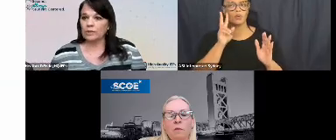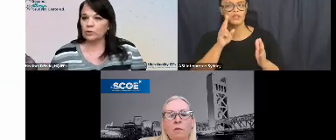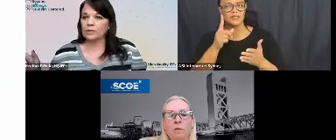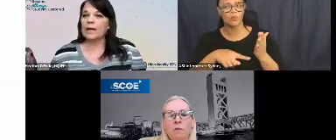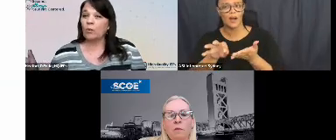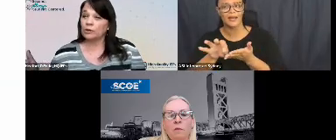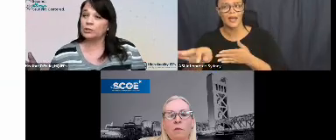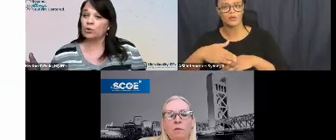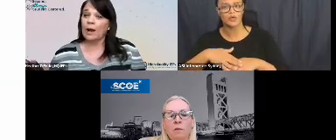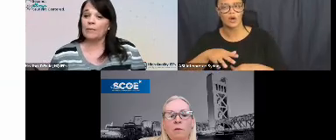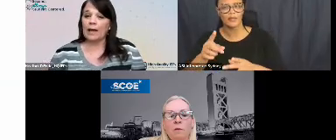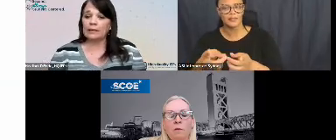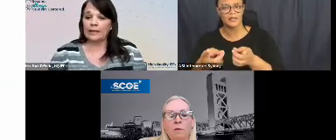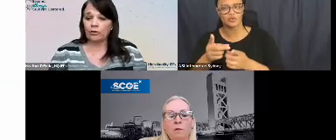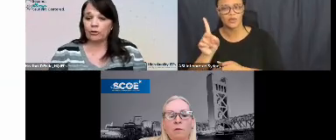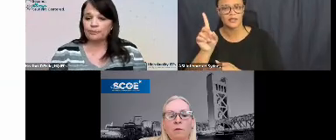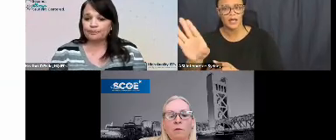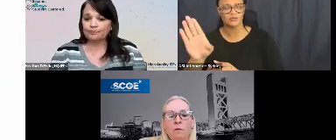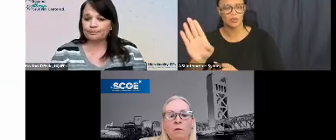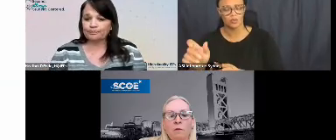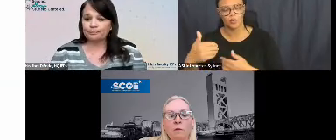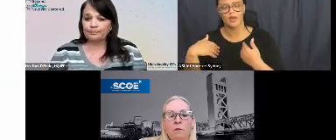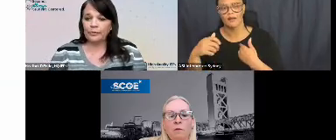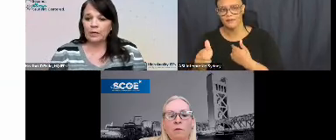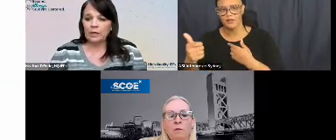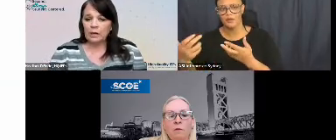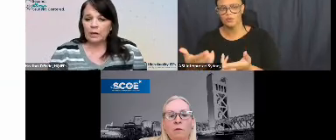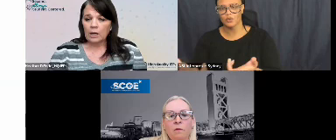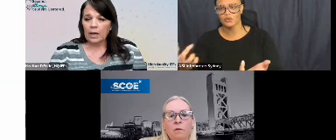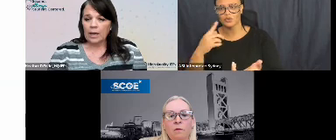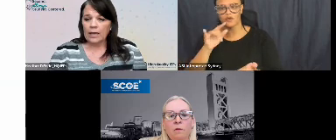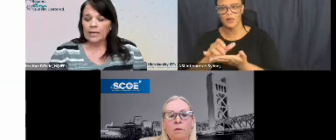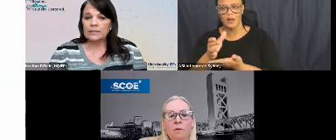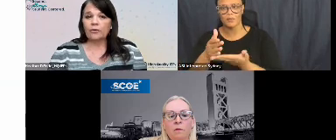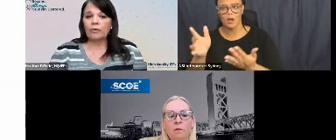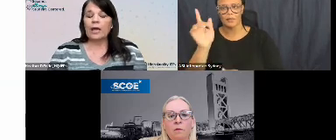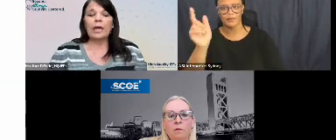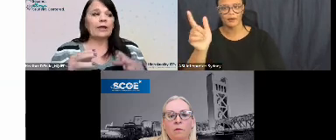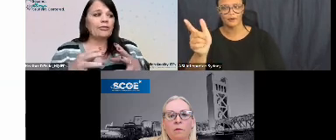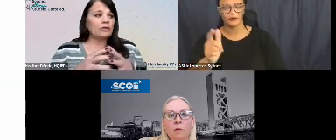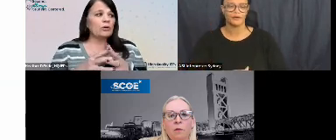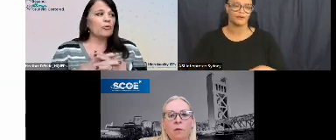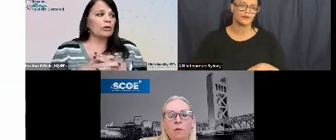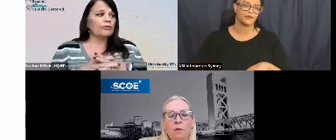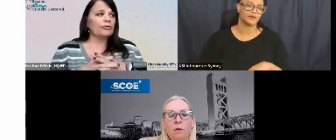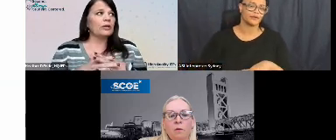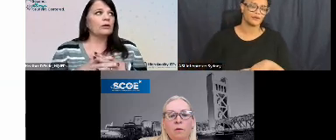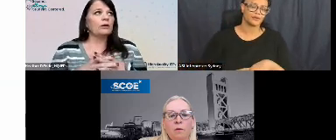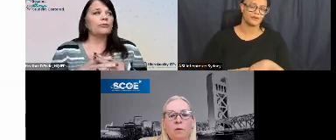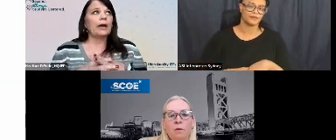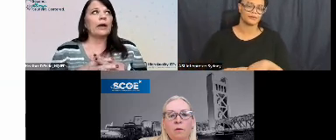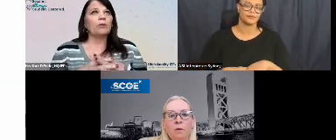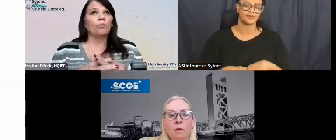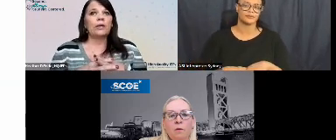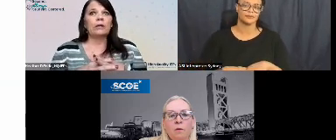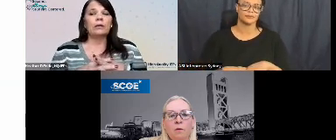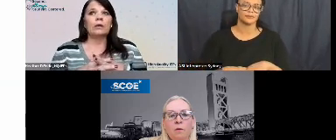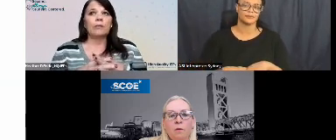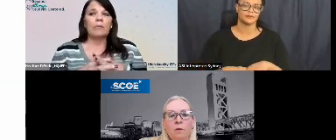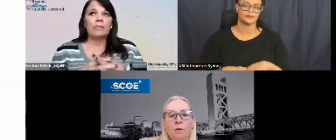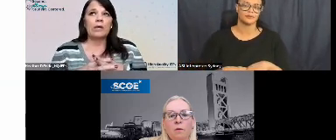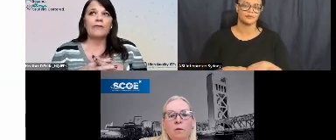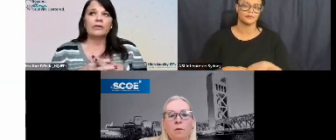another resource that will describe that later. And and I think the important thing that we maybe